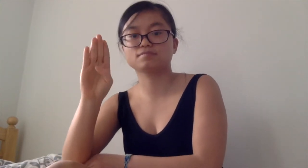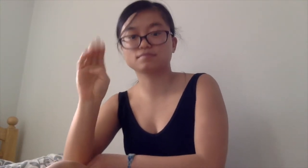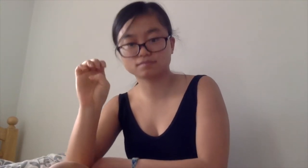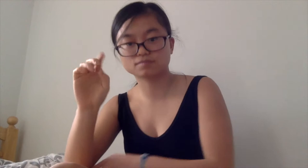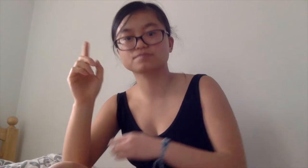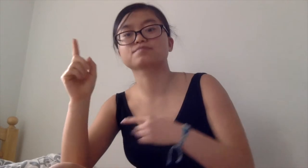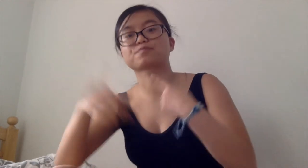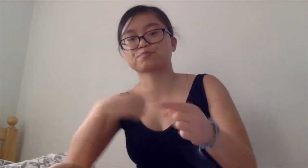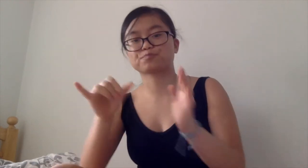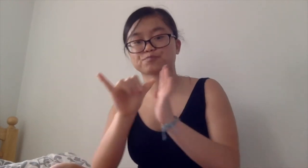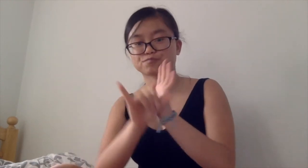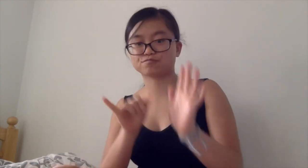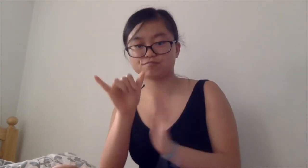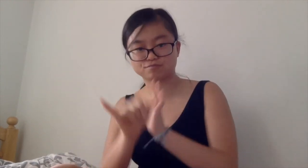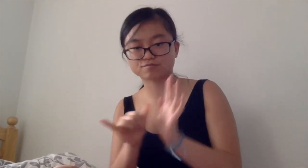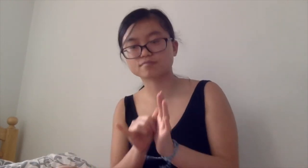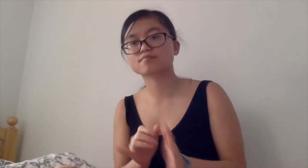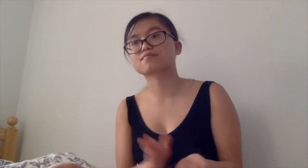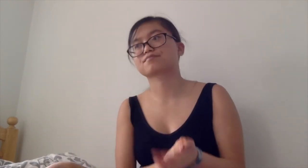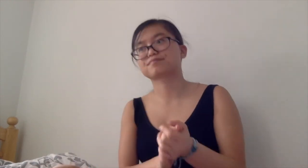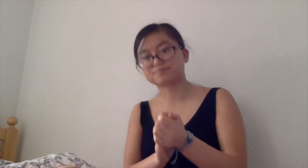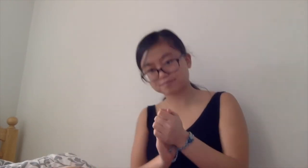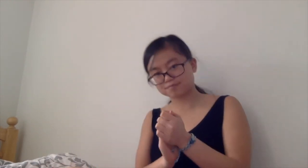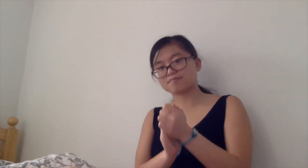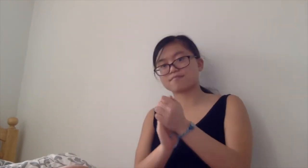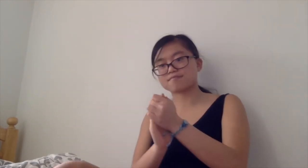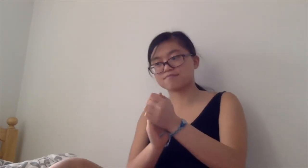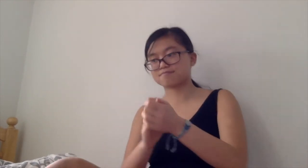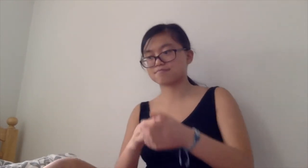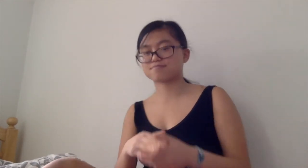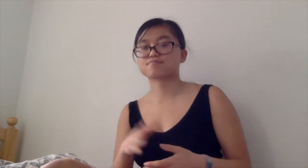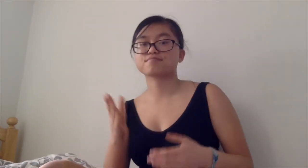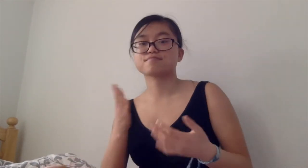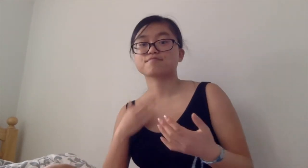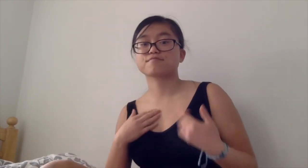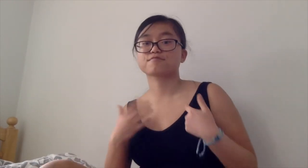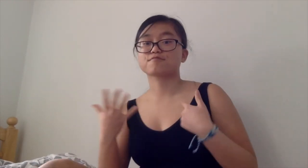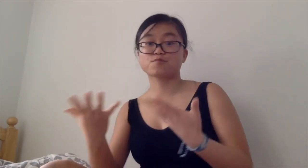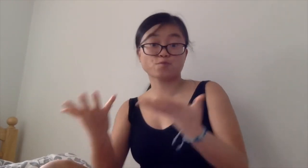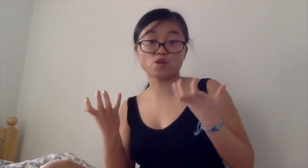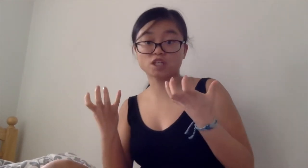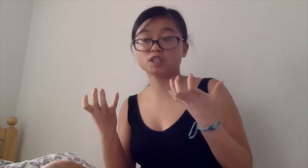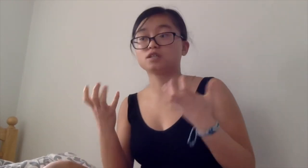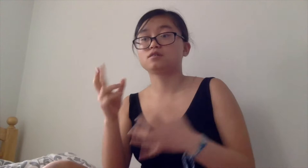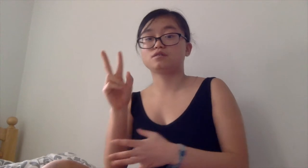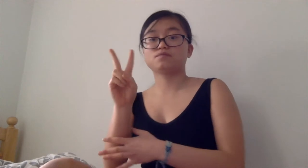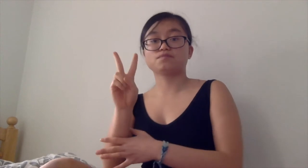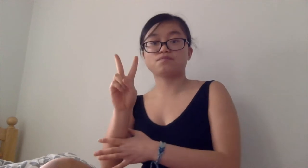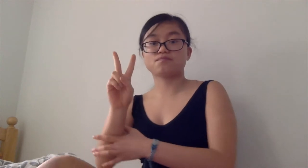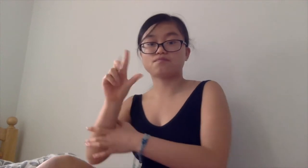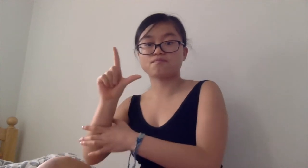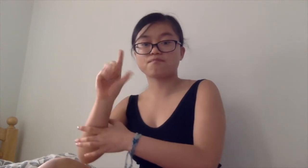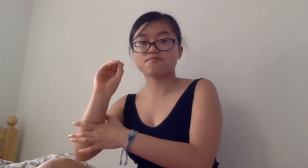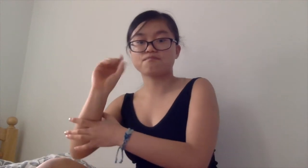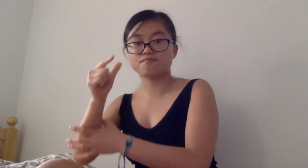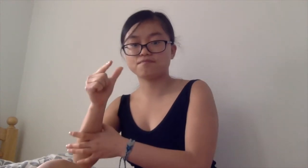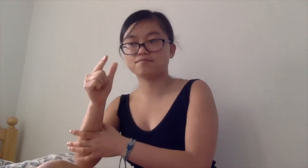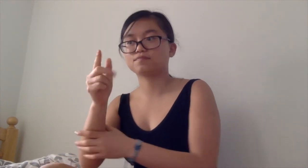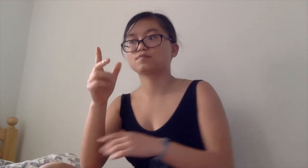sign language Youtube. I want to vlog